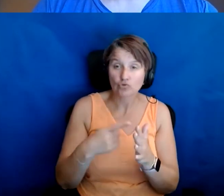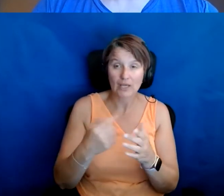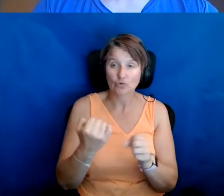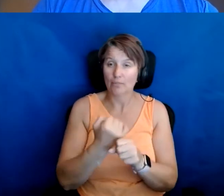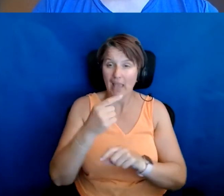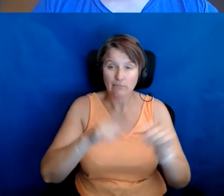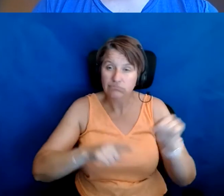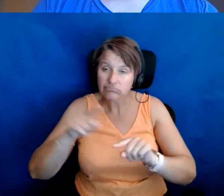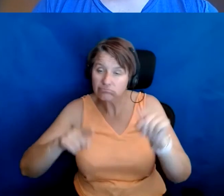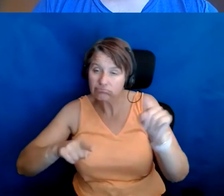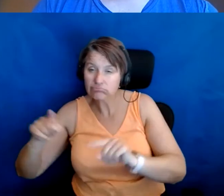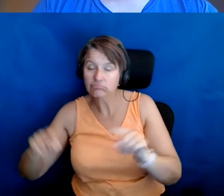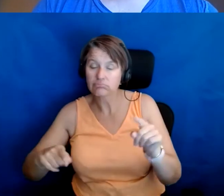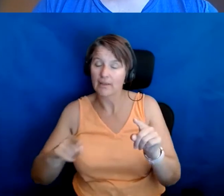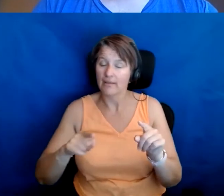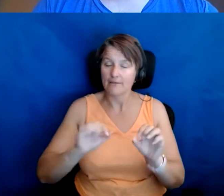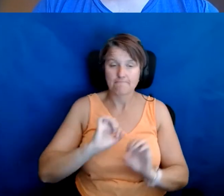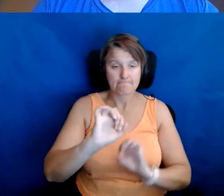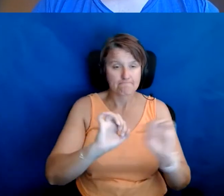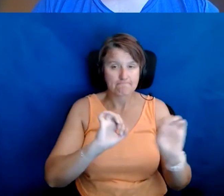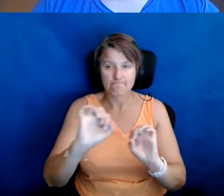They all have, like, they're, they're all they're all their own companies.